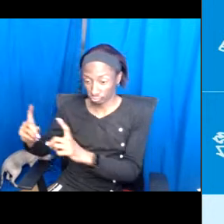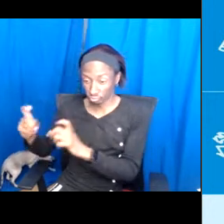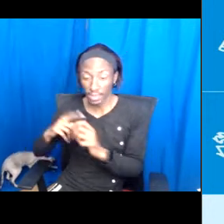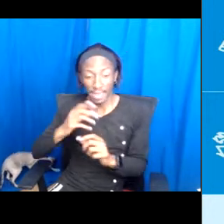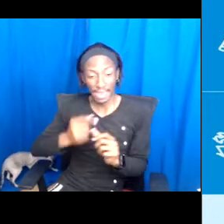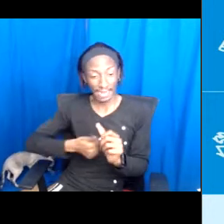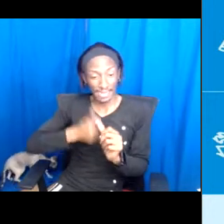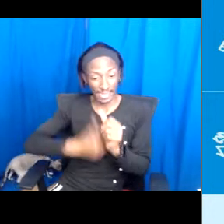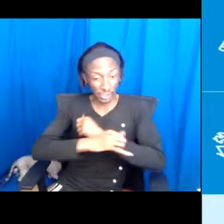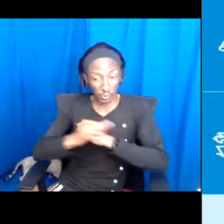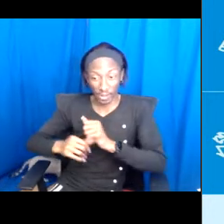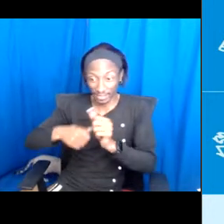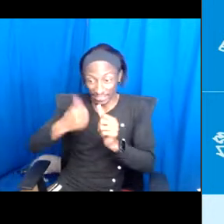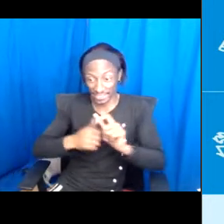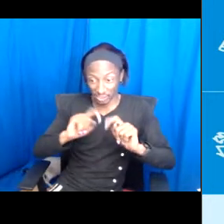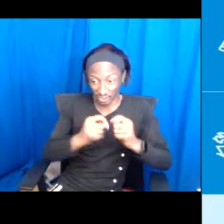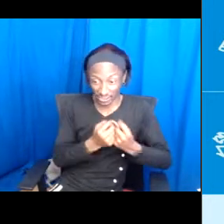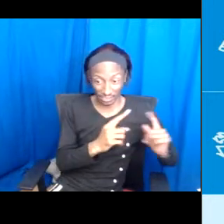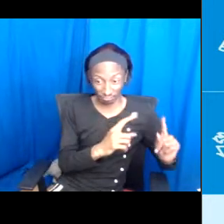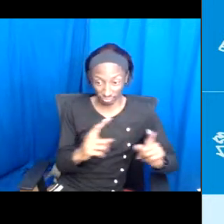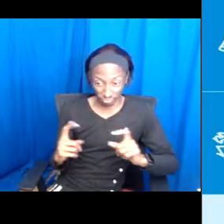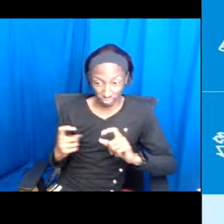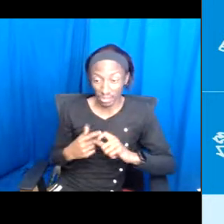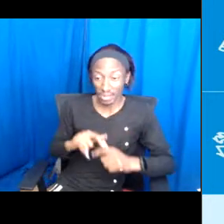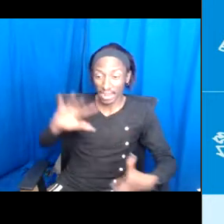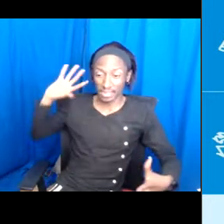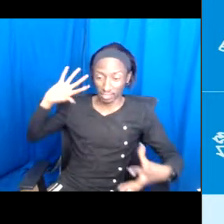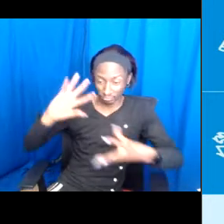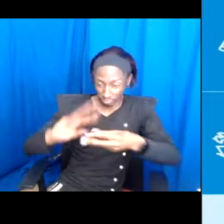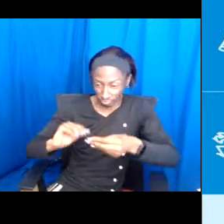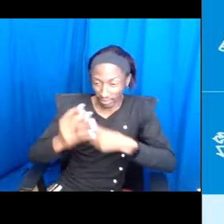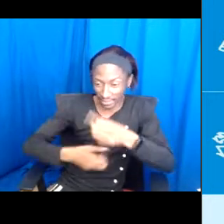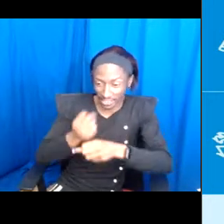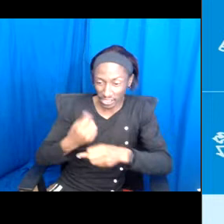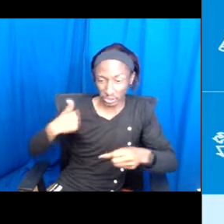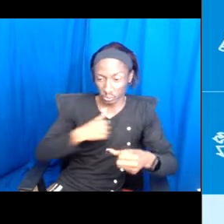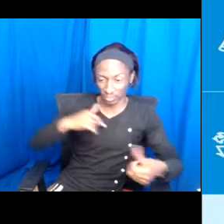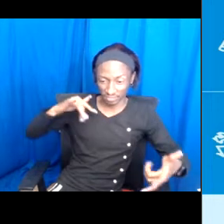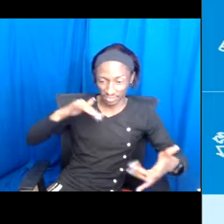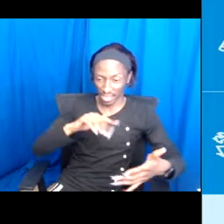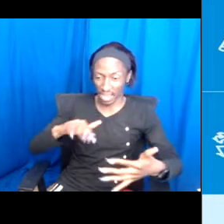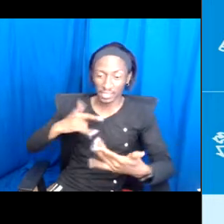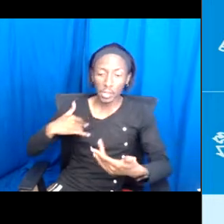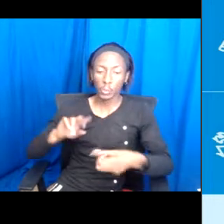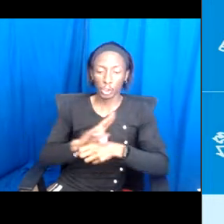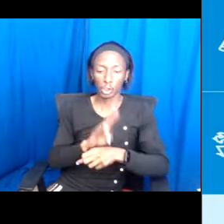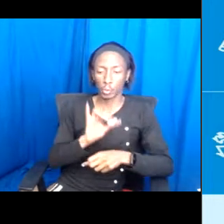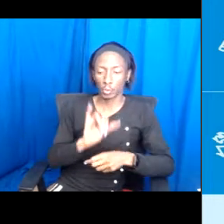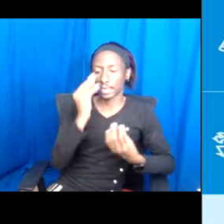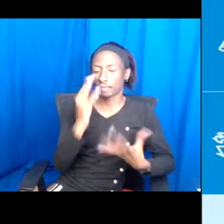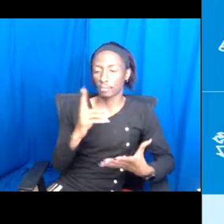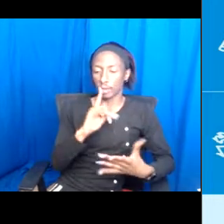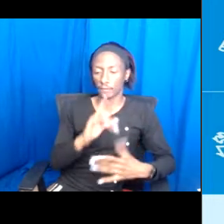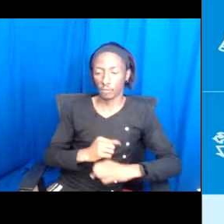And you multiply that across all the years that we've been studying right whales, we can use that information to help protect them. Next slide.